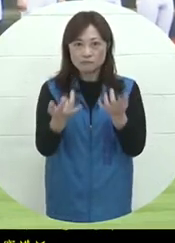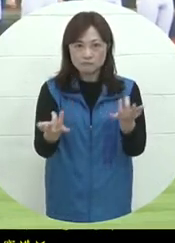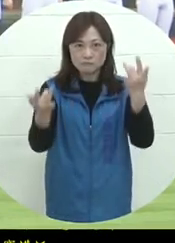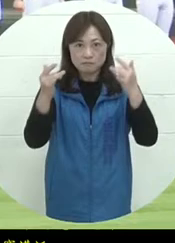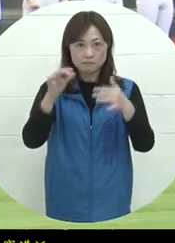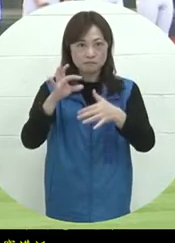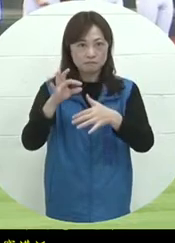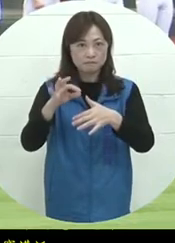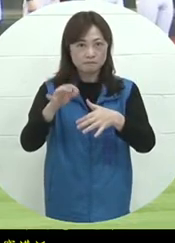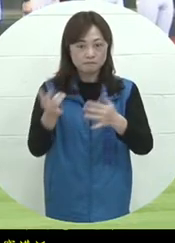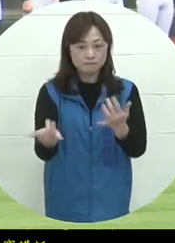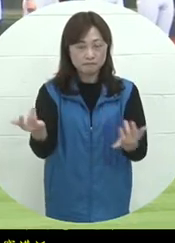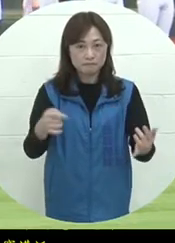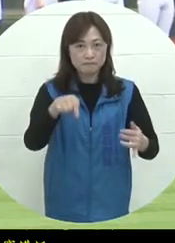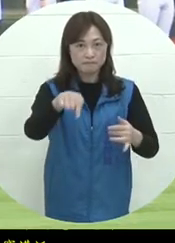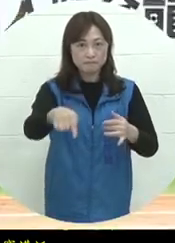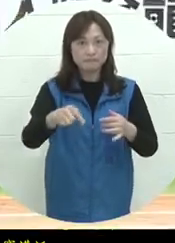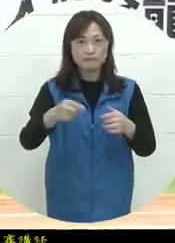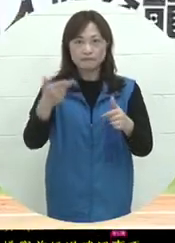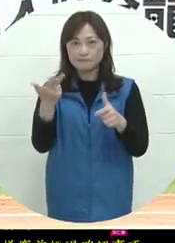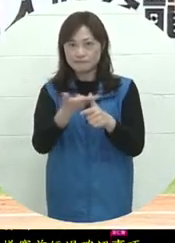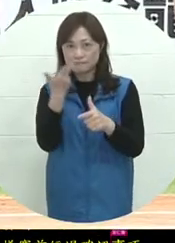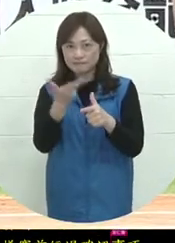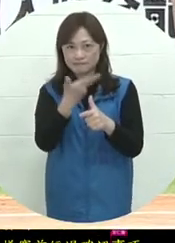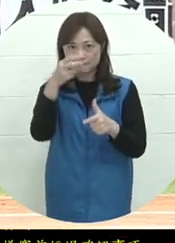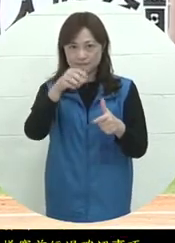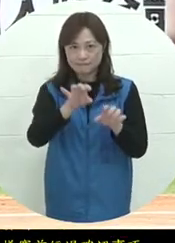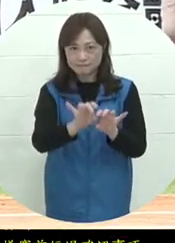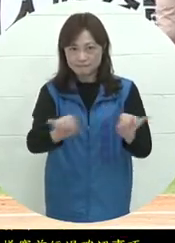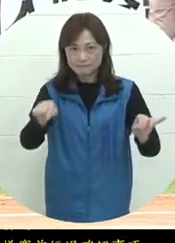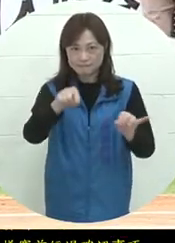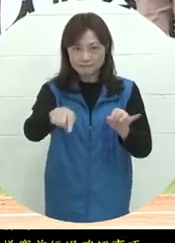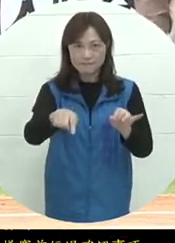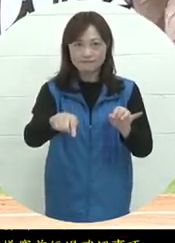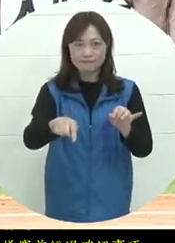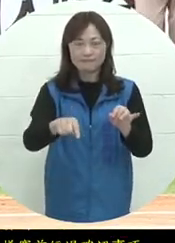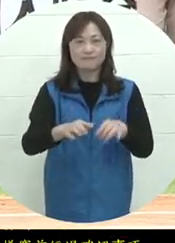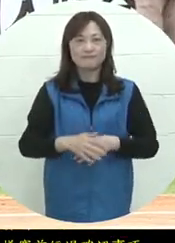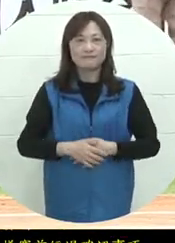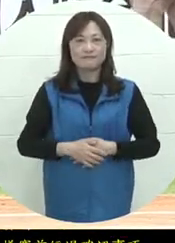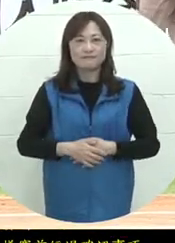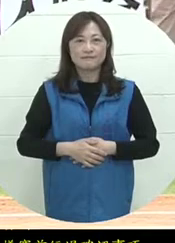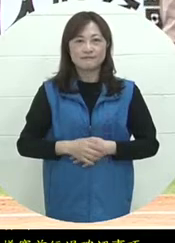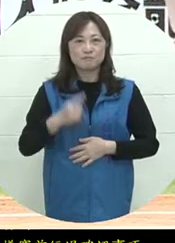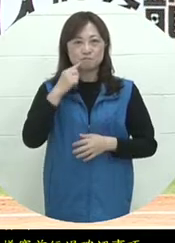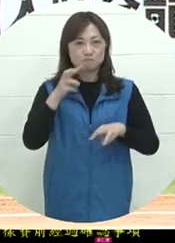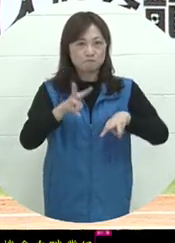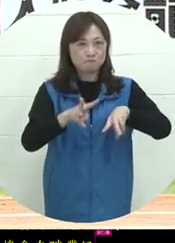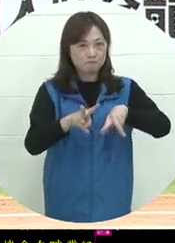Tianmu Stadium is Wei Quanlong's home ground for the game. Before the game, the two teams thought a lot about